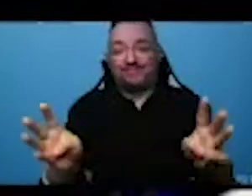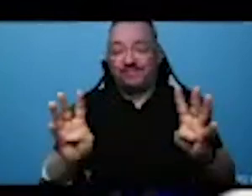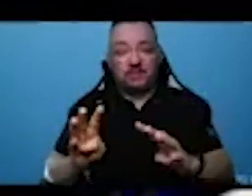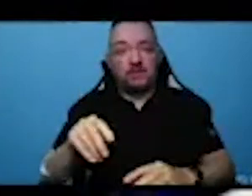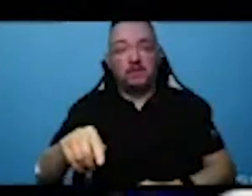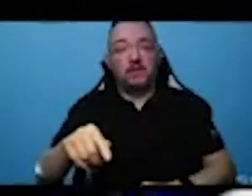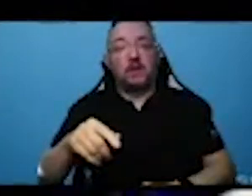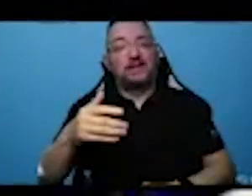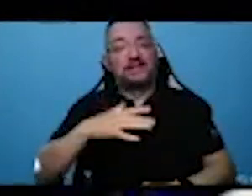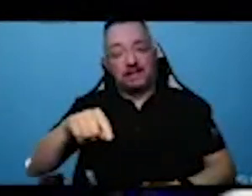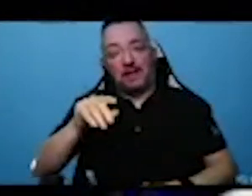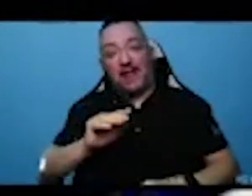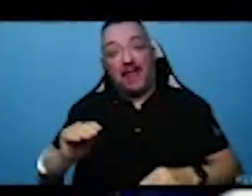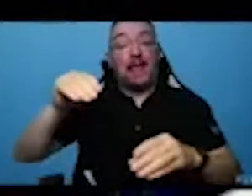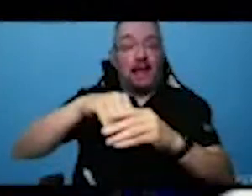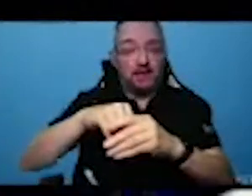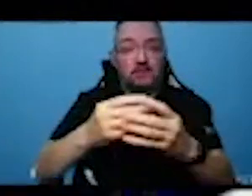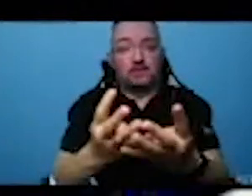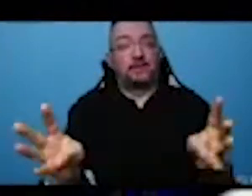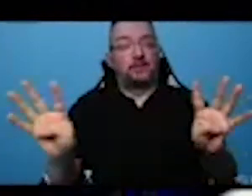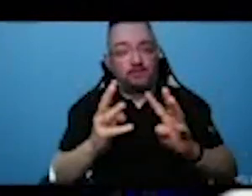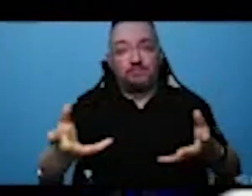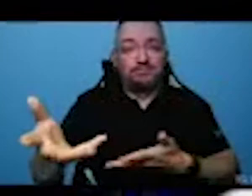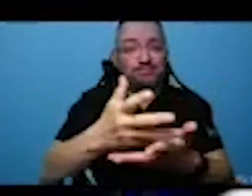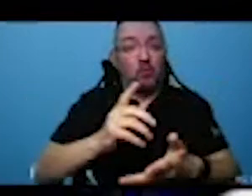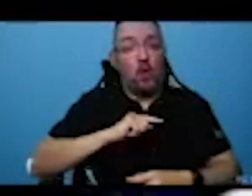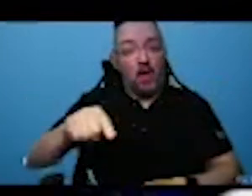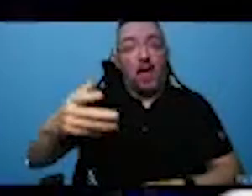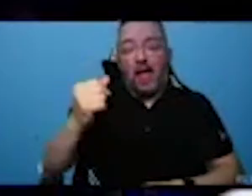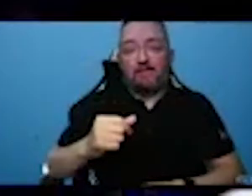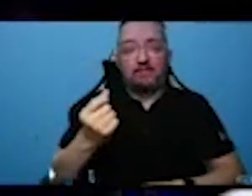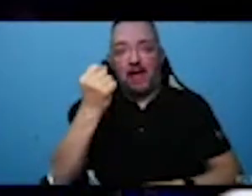insight and their ideas to the process.. And it was, it was incredibly powerful